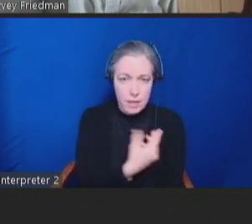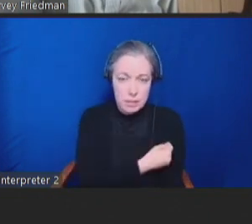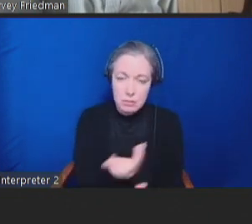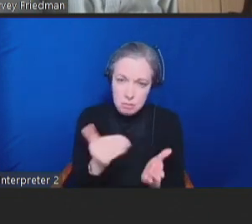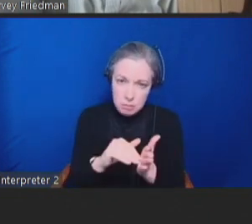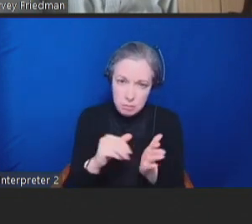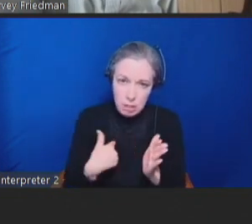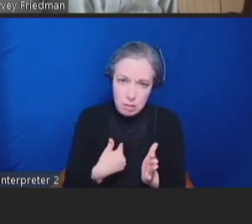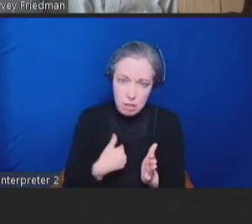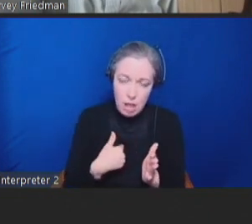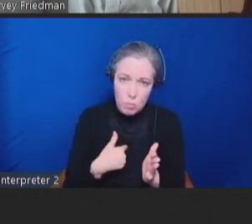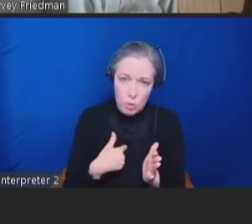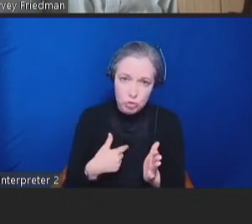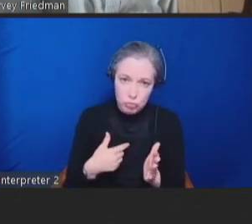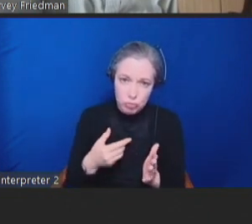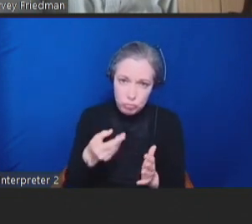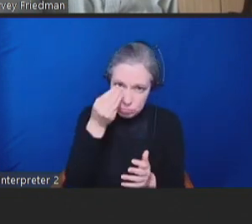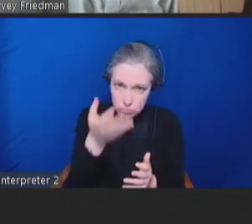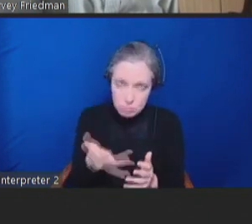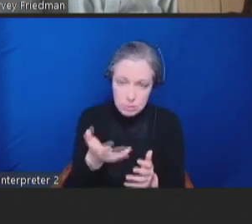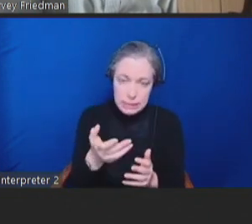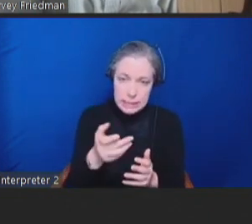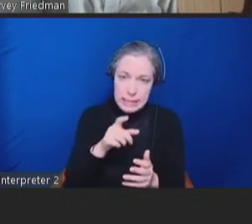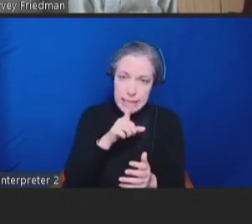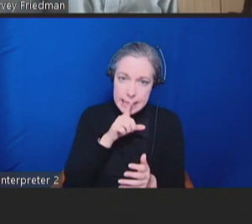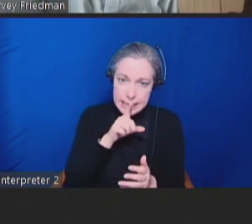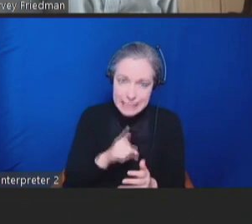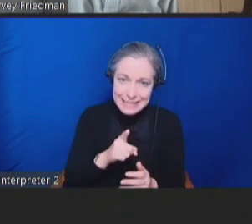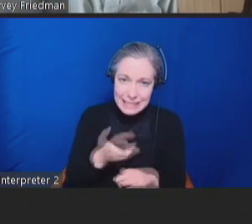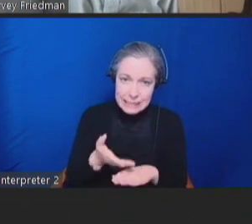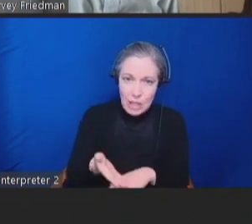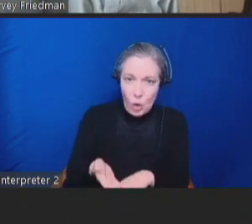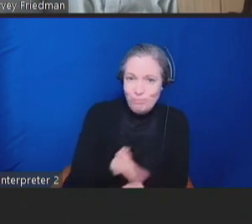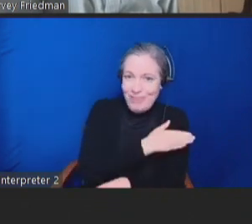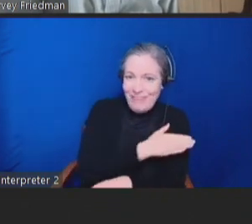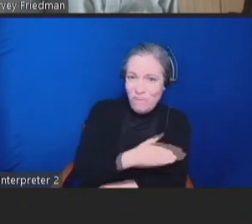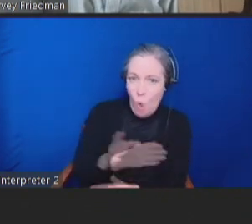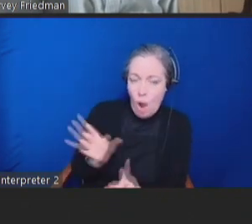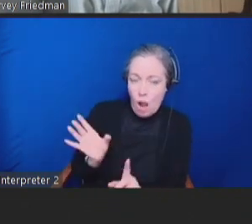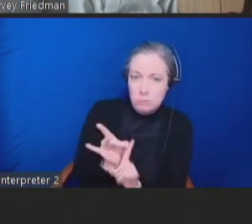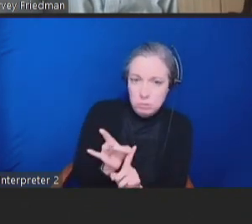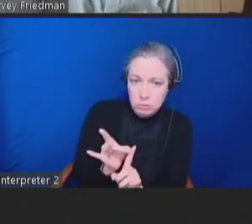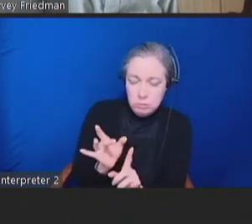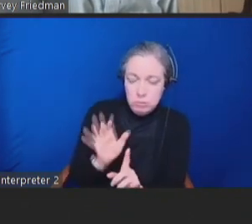I want to highlight that this is a preventive vaccine, not a therapeutic vaccine. In general,